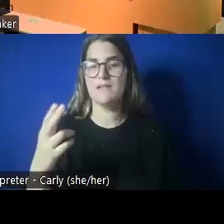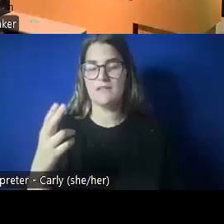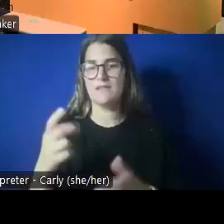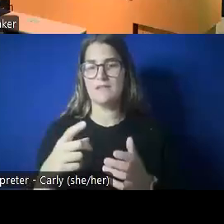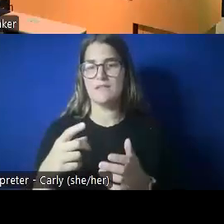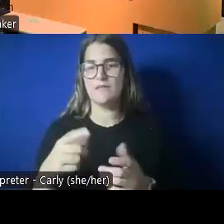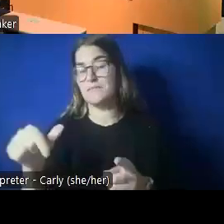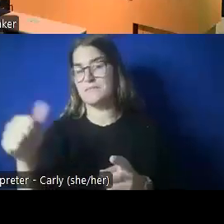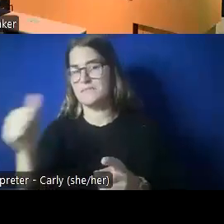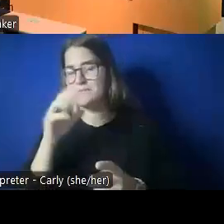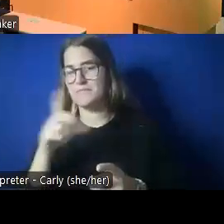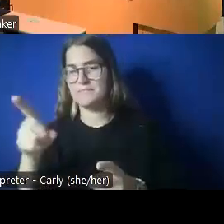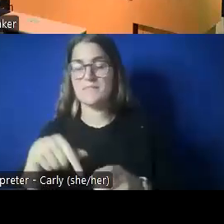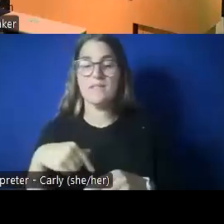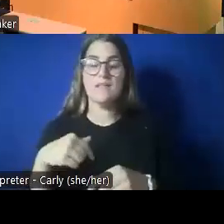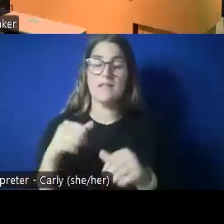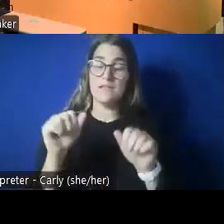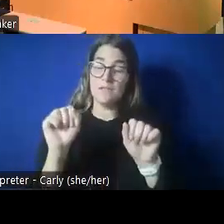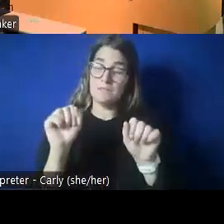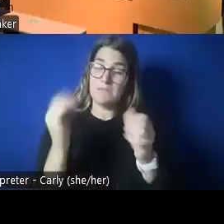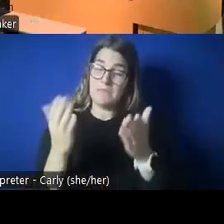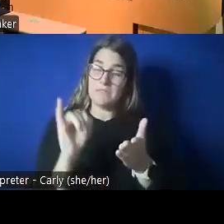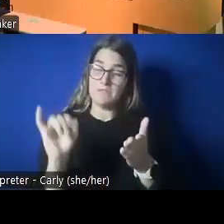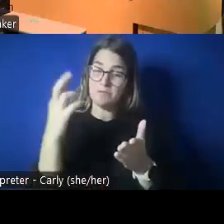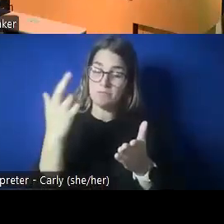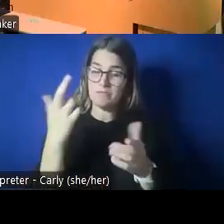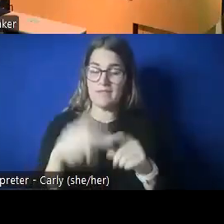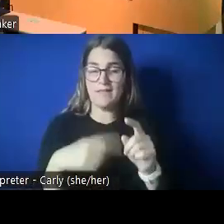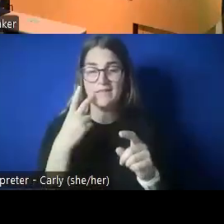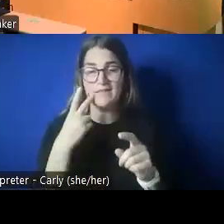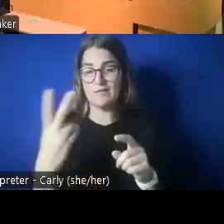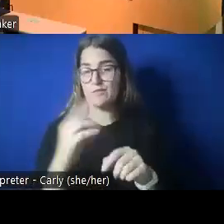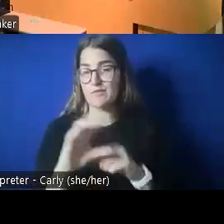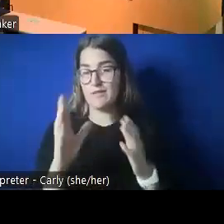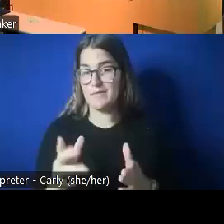see two therapists at the same time but like if someone was in couple's therapy maybe for example